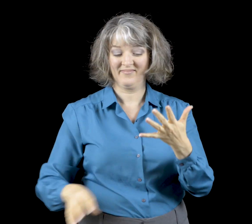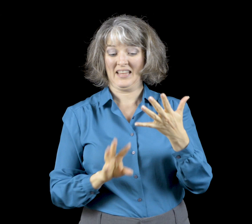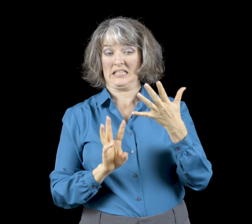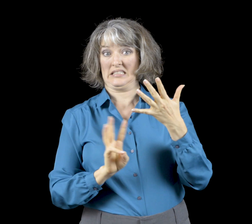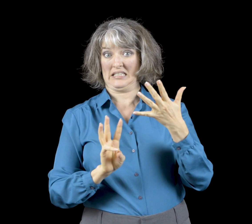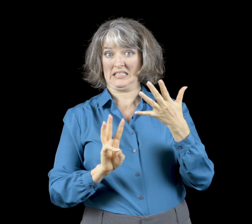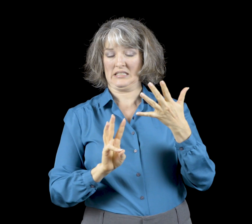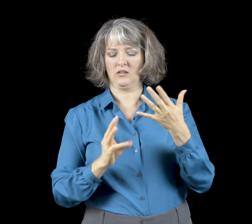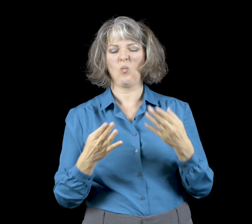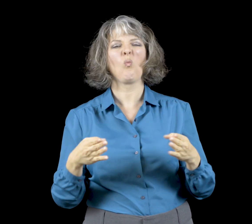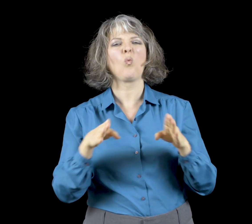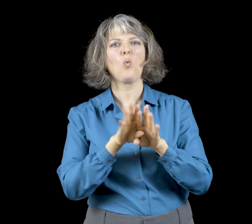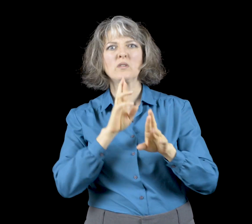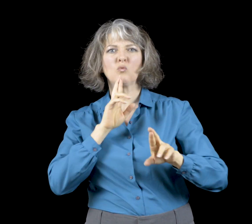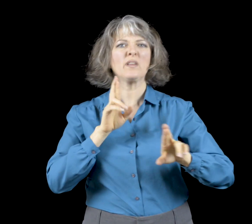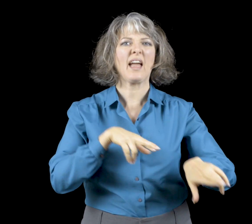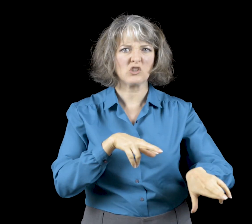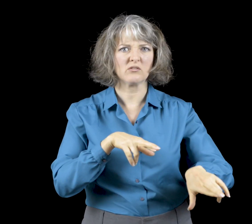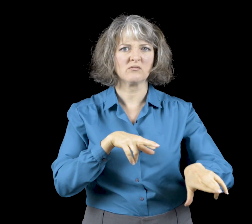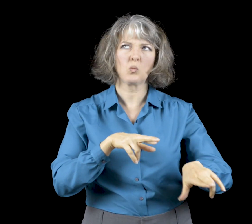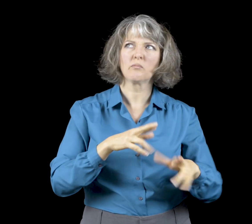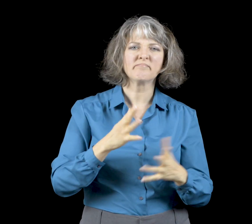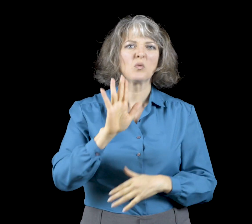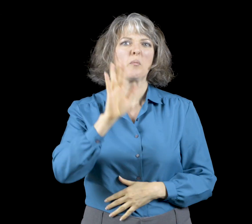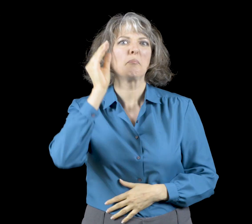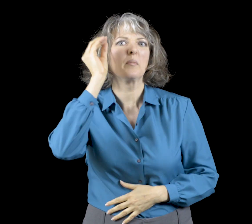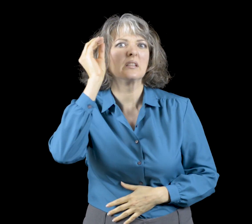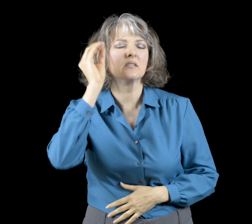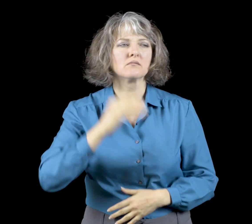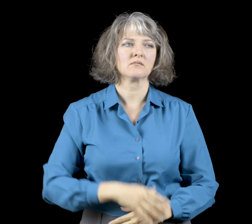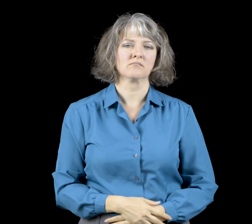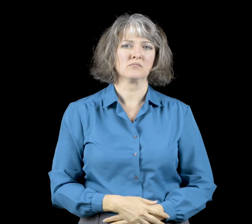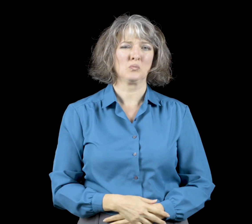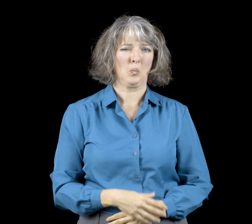Our final sixth step is our closing, our reaction or opinion.